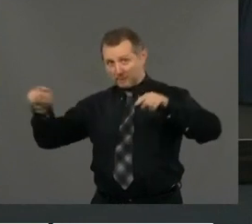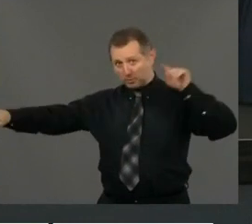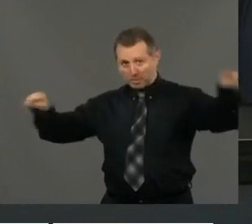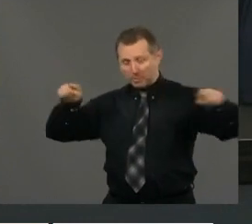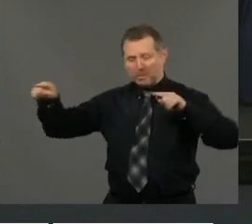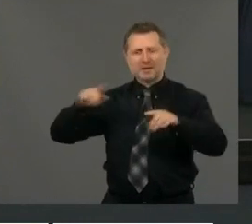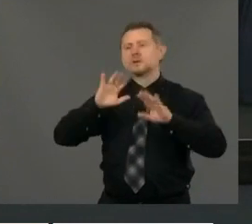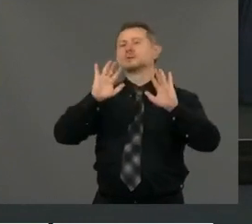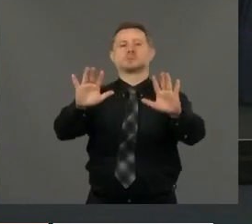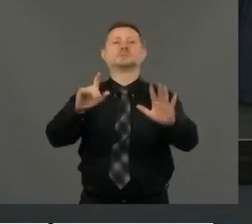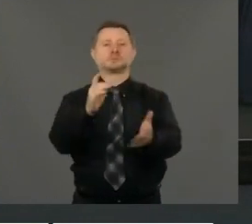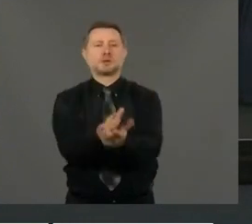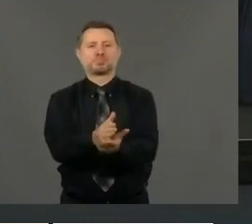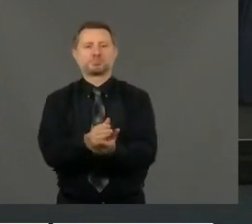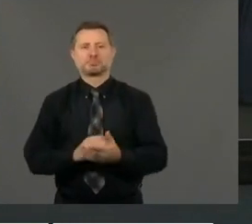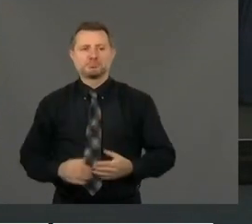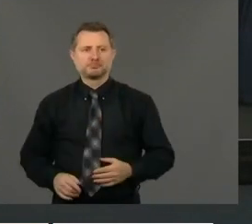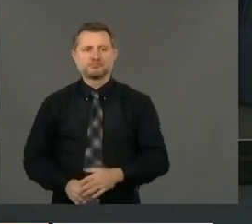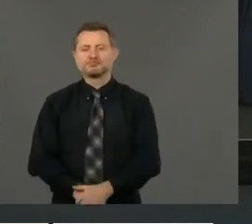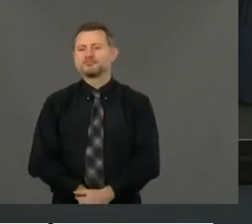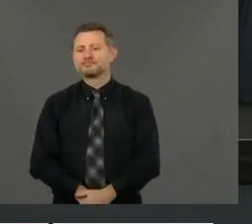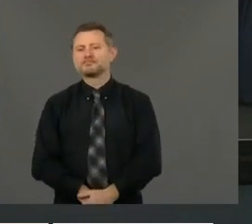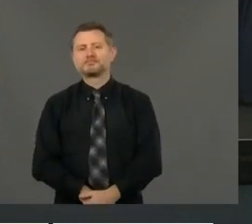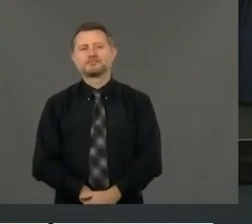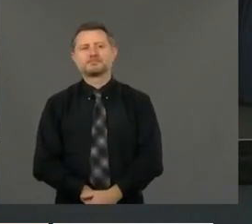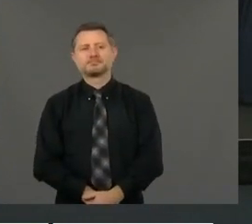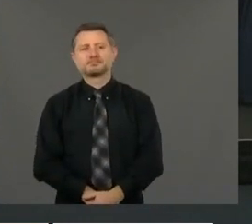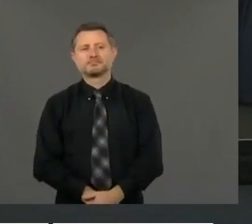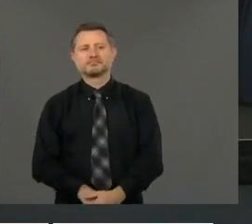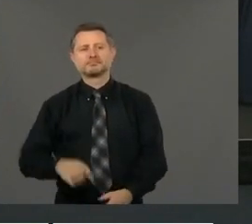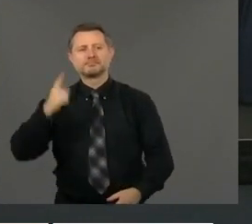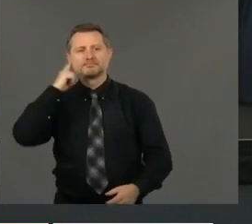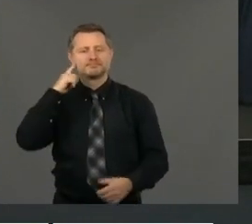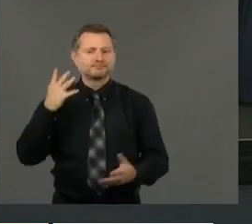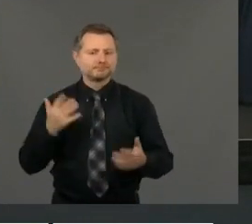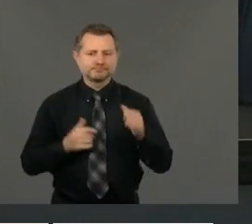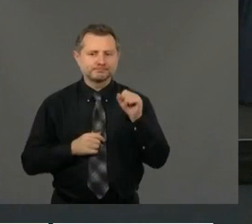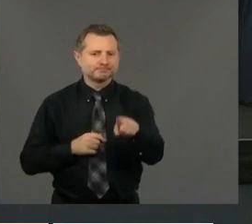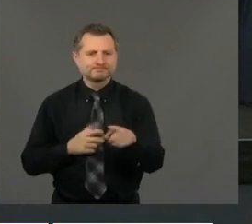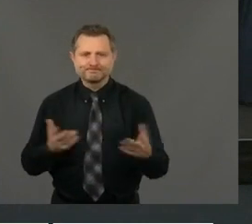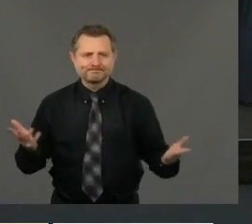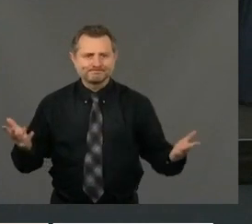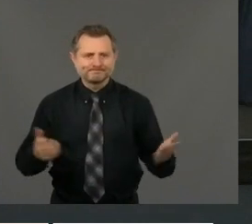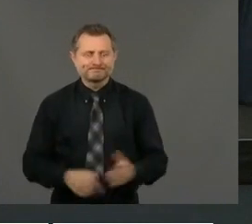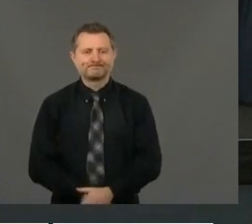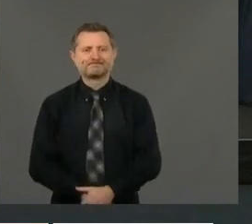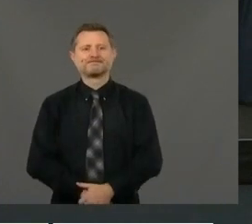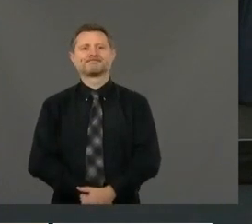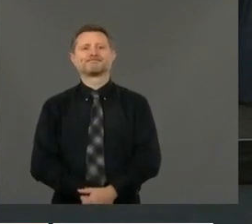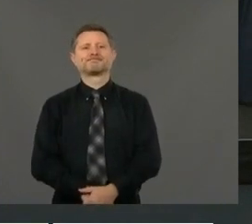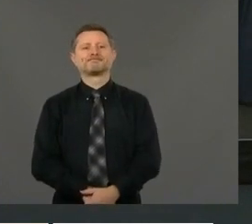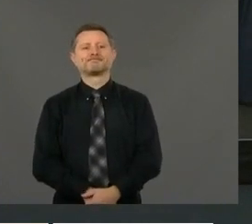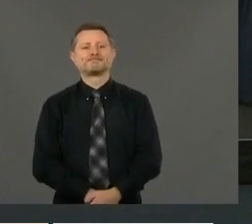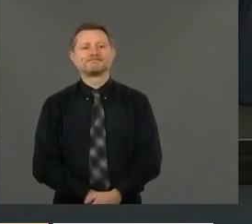THIS IS A COMPLEX ISSUE THAT IS INCREDIBLY IMPORTANT TO THE SAFETY OF THE PEOPLE OF NEW YORK AND THAT PEOPLE SHOULD REFRAIN FROM TOSSING AROUND THEORIES WITH NO FAX BEHIND